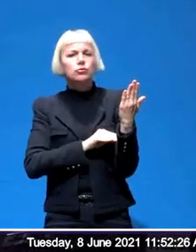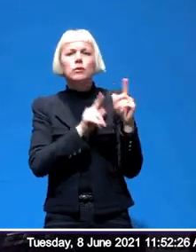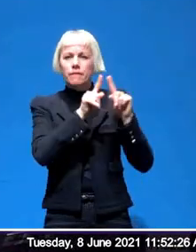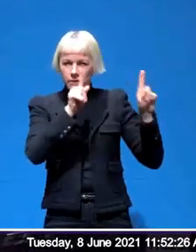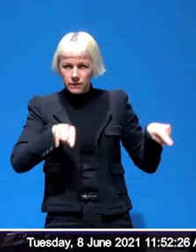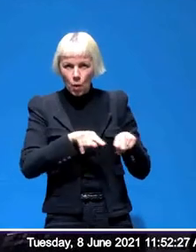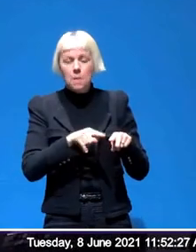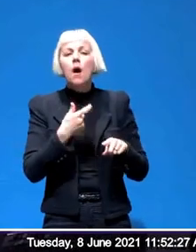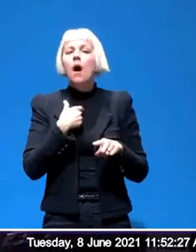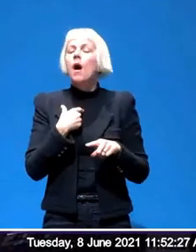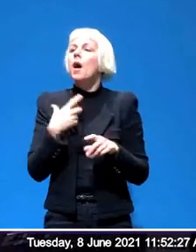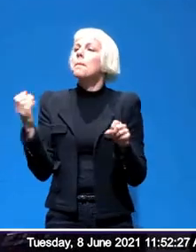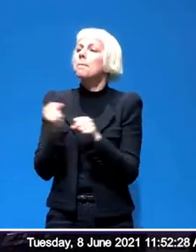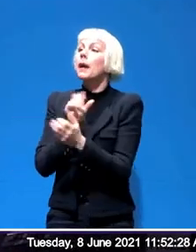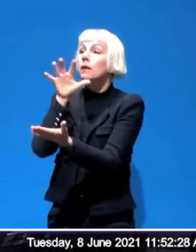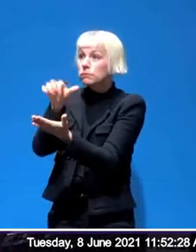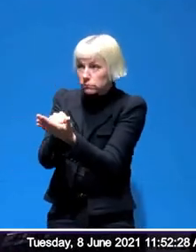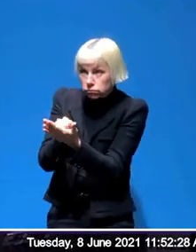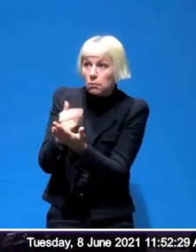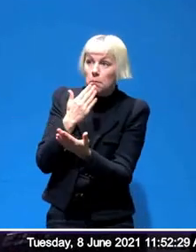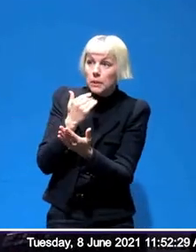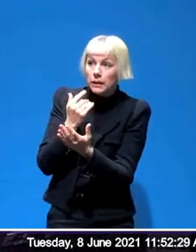with a support coordinator to help me complete the form.